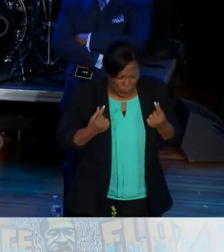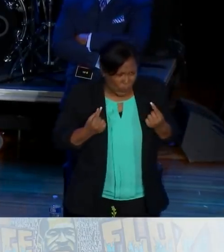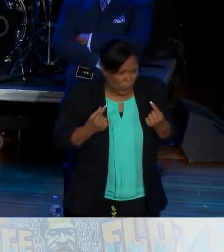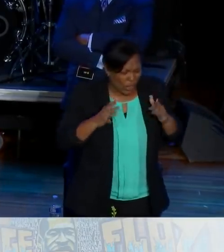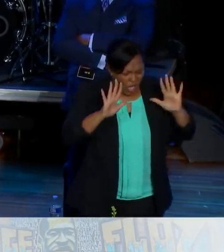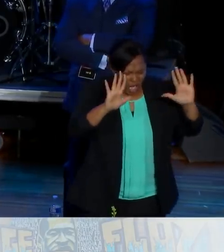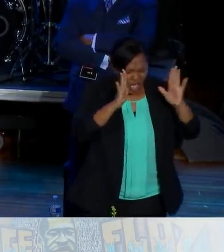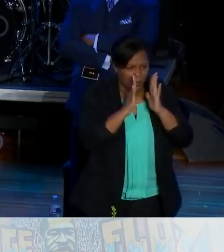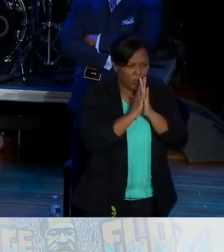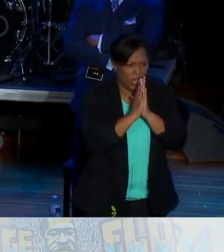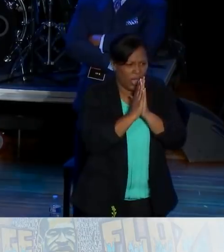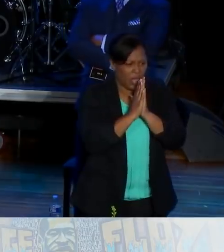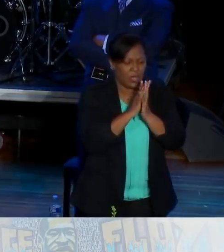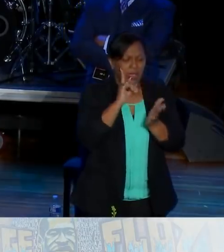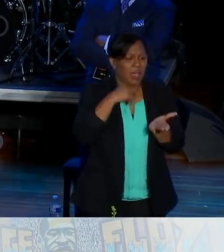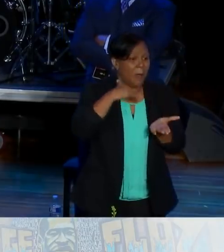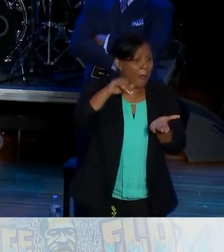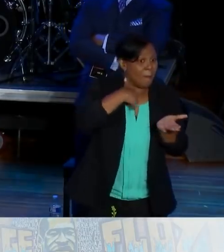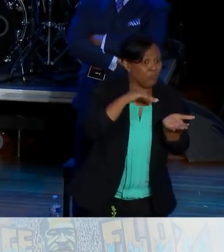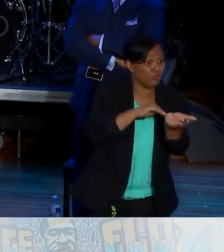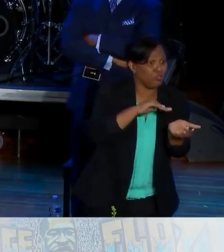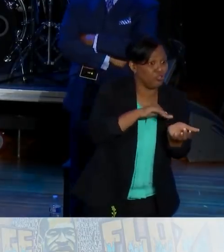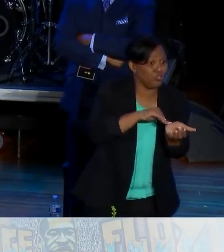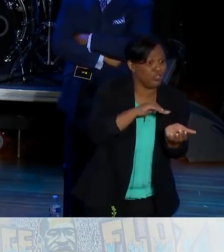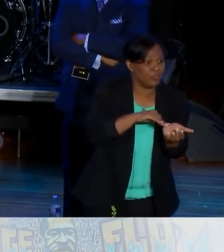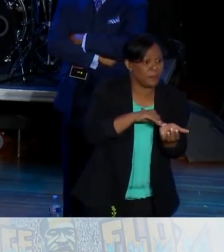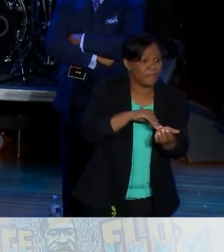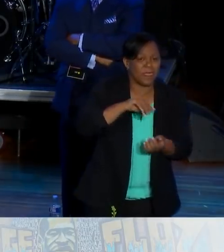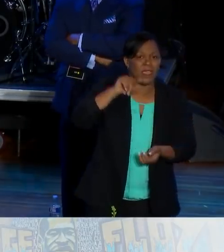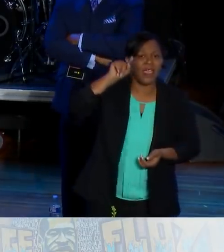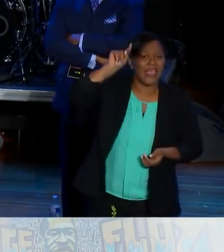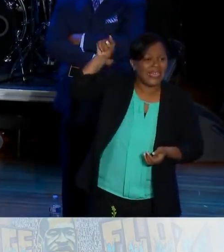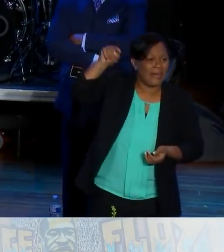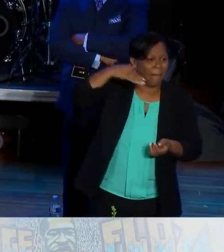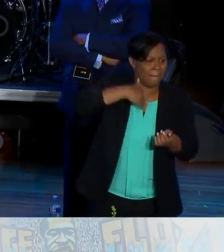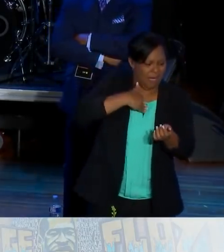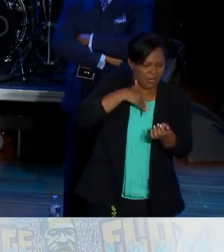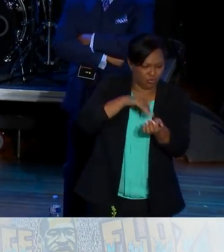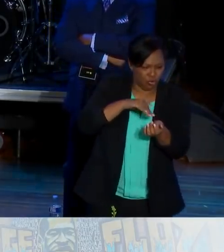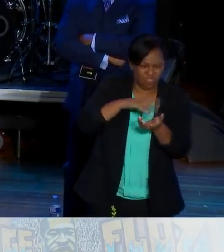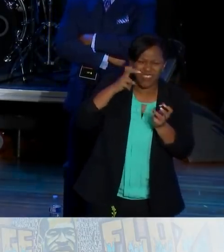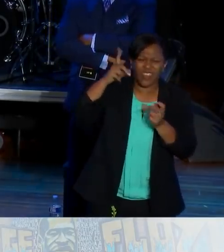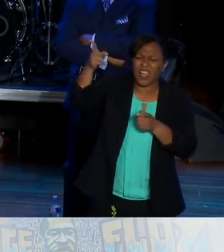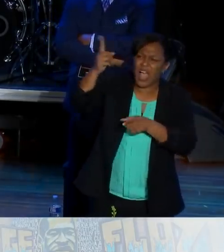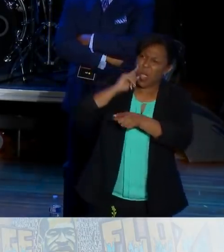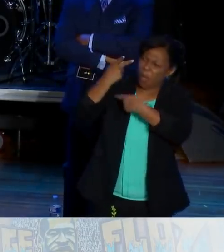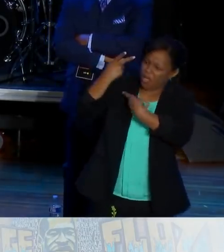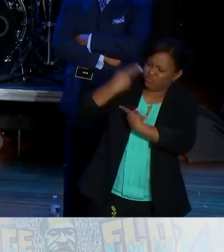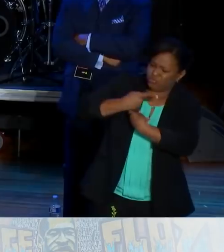MEDICINE IN THE CABINET AND YOU ARE SICK AND MIGHTY BUT YOU SAY